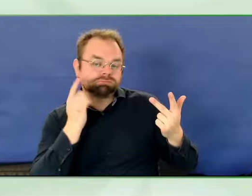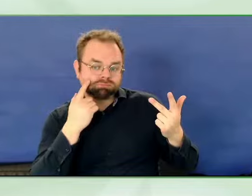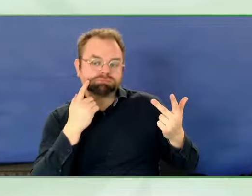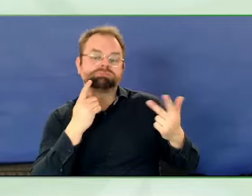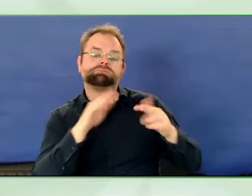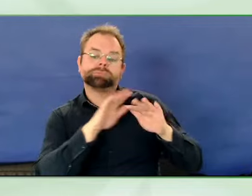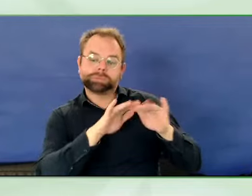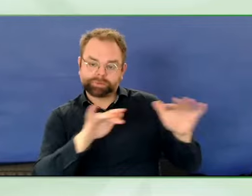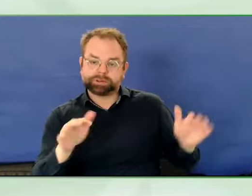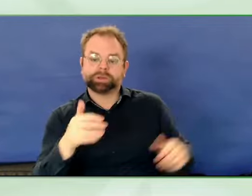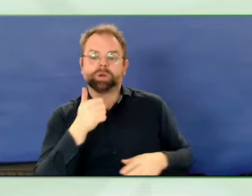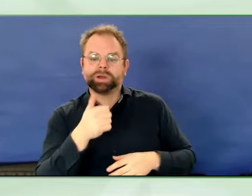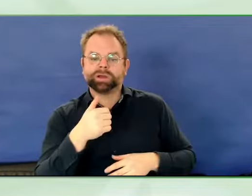But do not leave the alone.